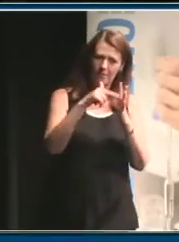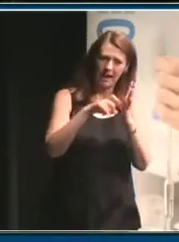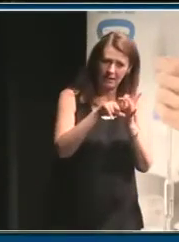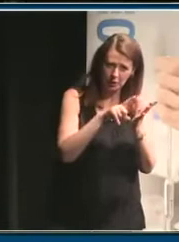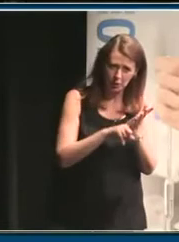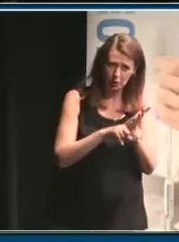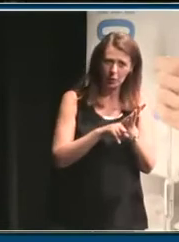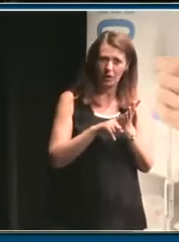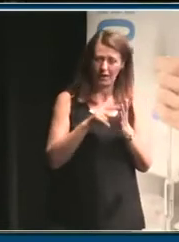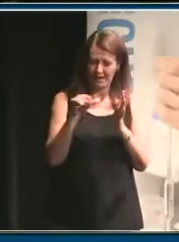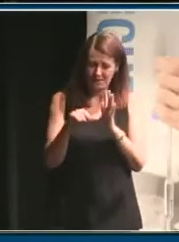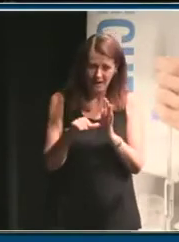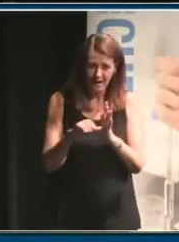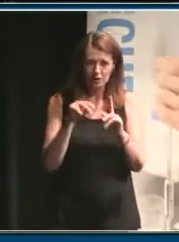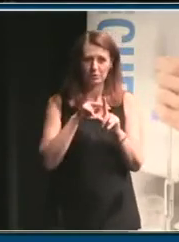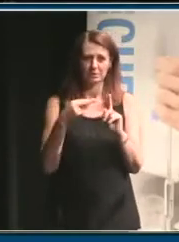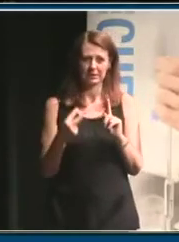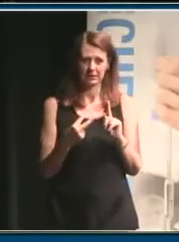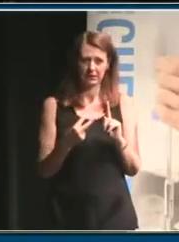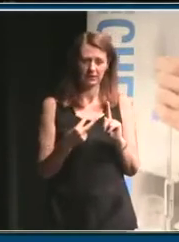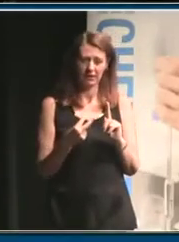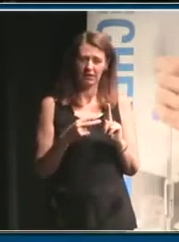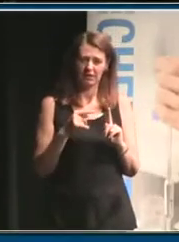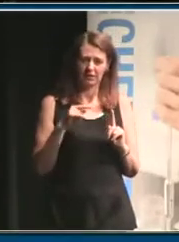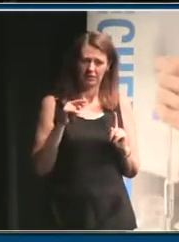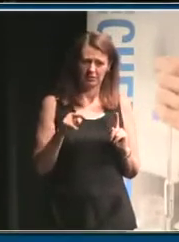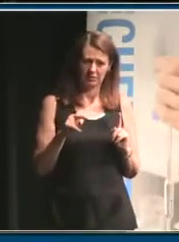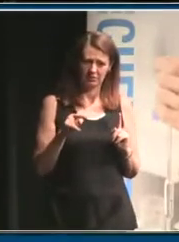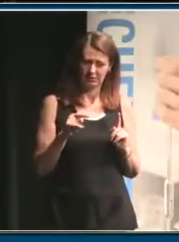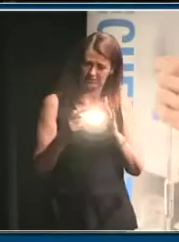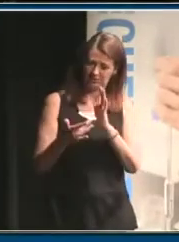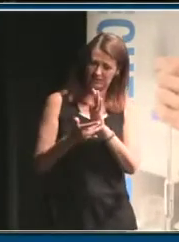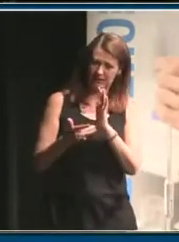from a financial perspective is to own technologies in the green draw